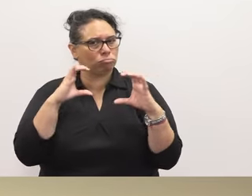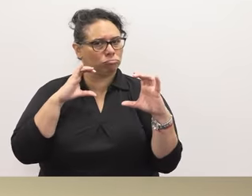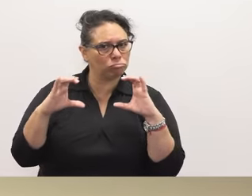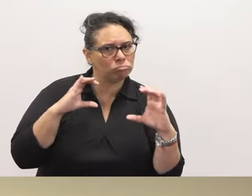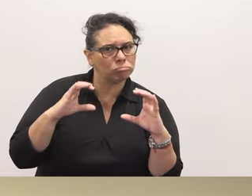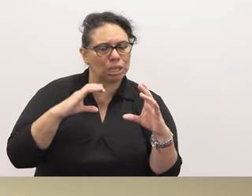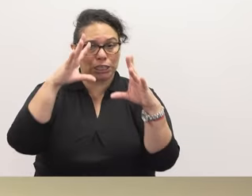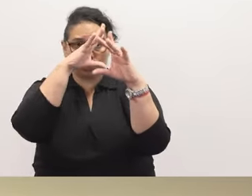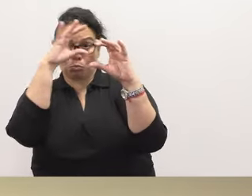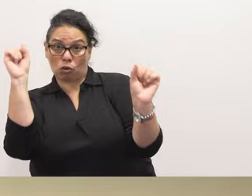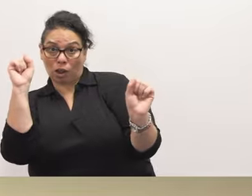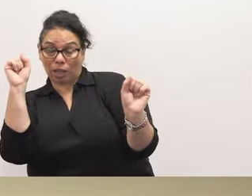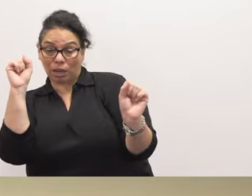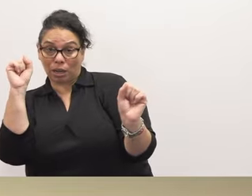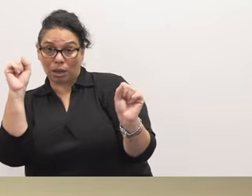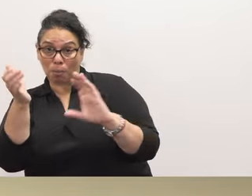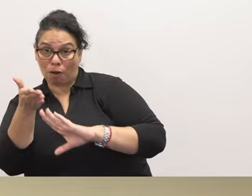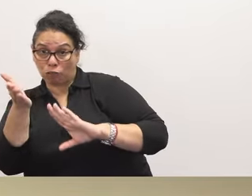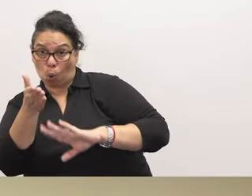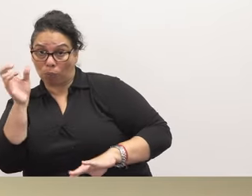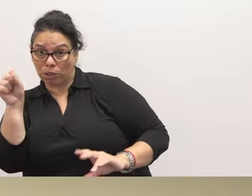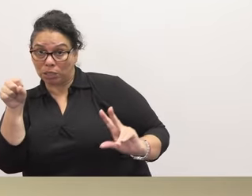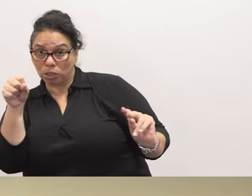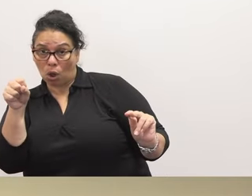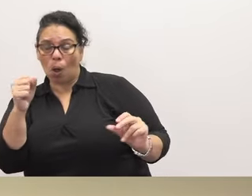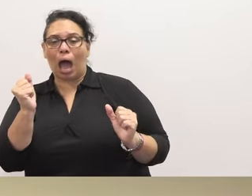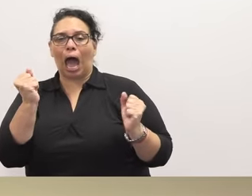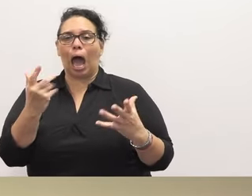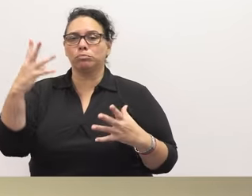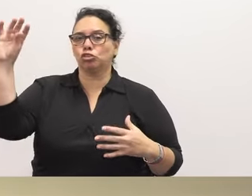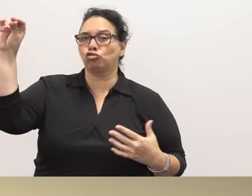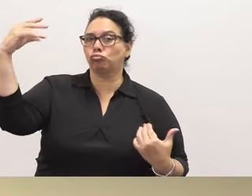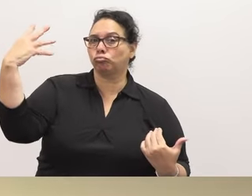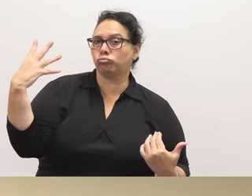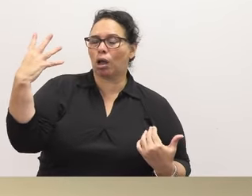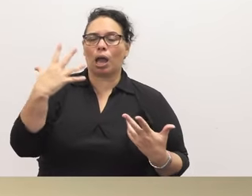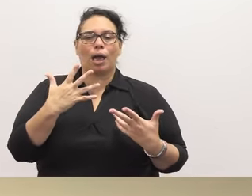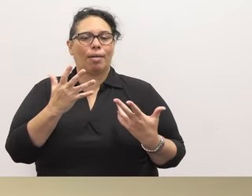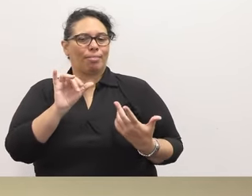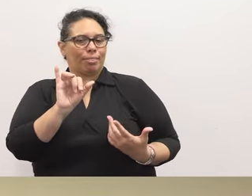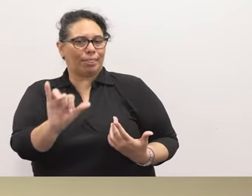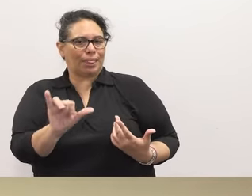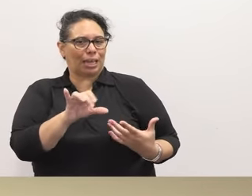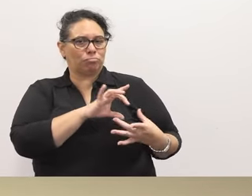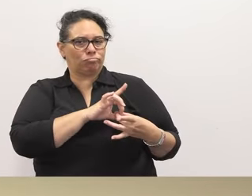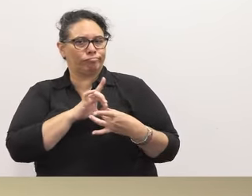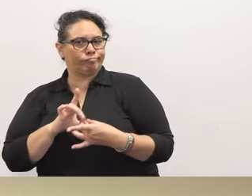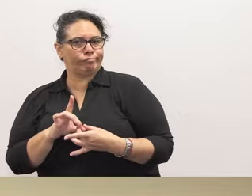And so how much grace you lend has something to do with how have I performed?